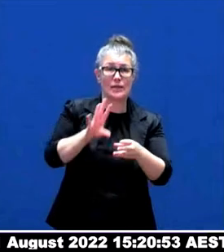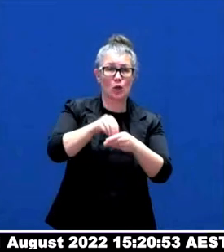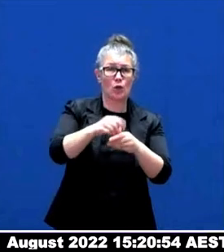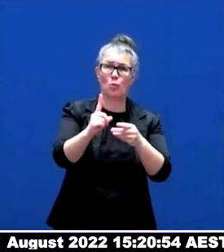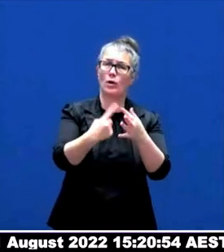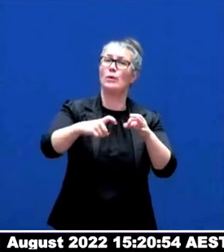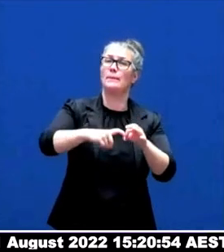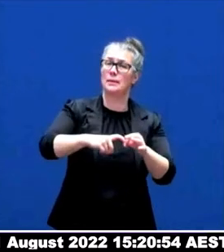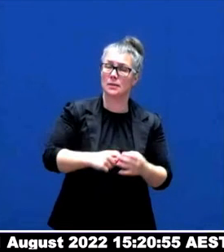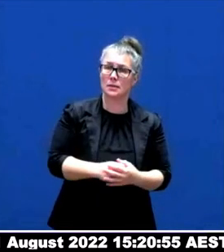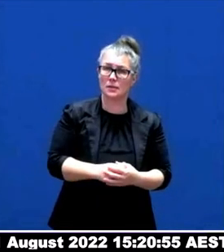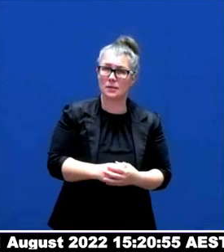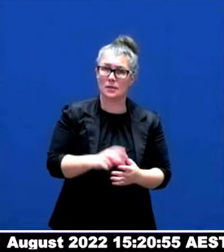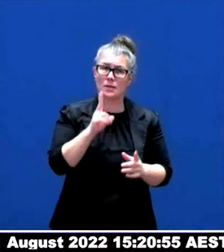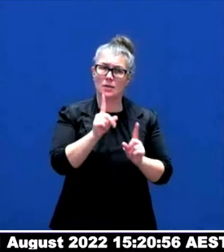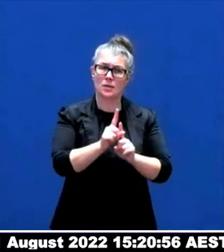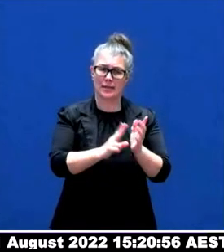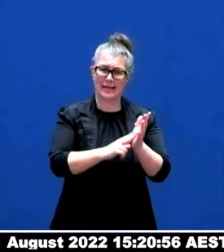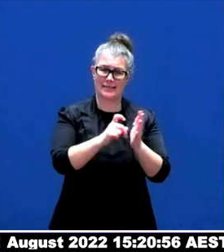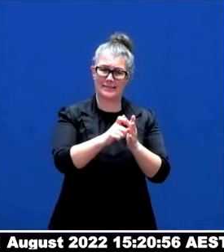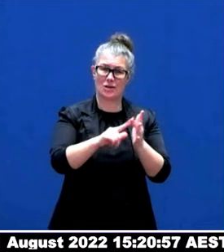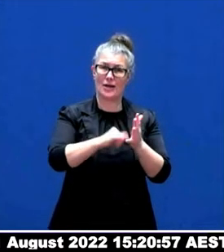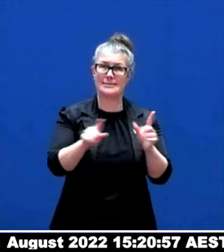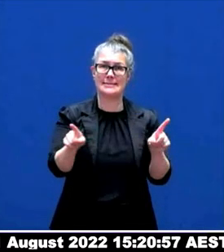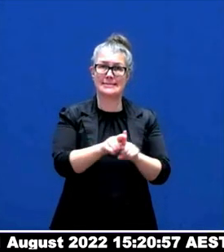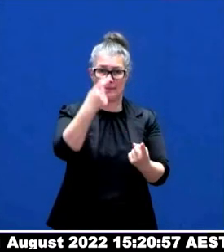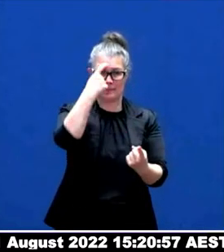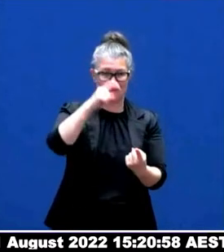equipment." It looks like the NDIS has the same obsession with occupational therapists